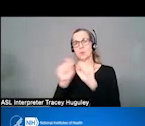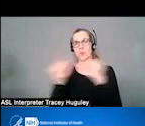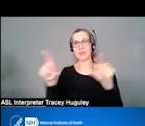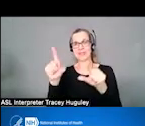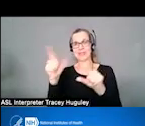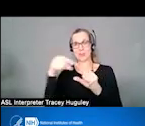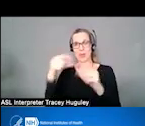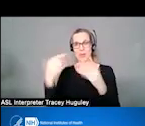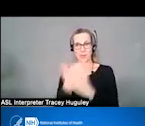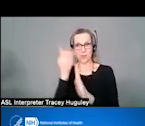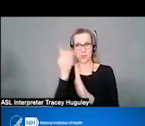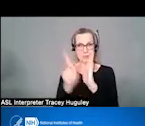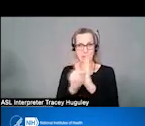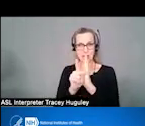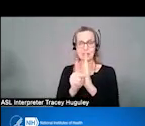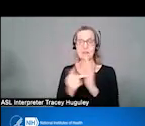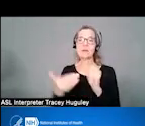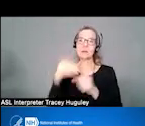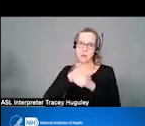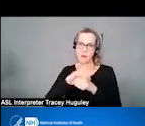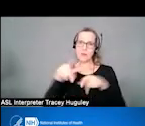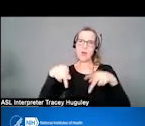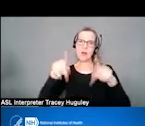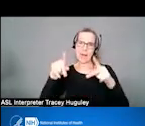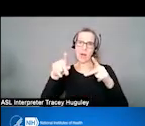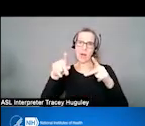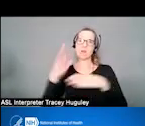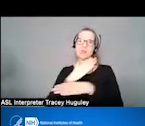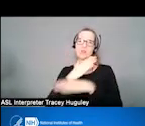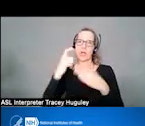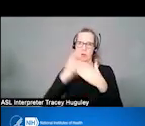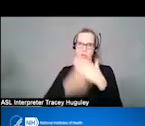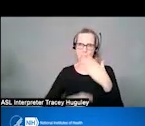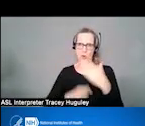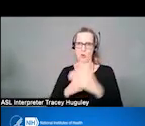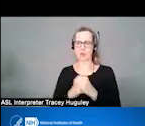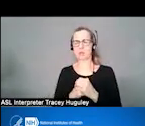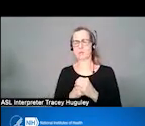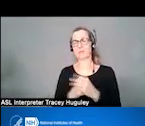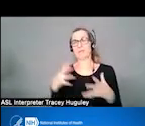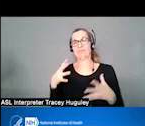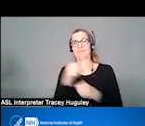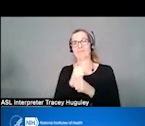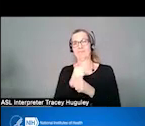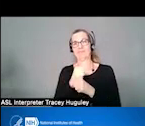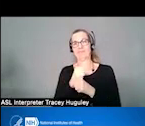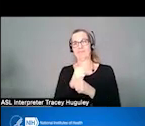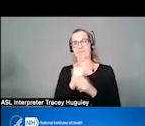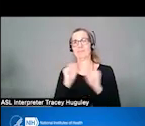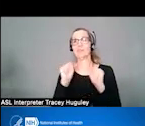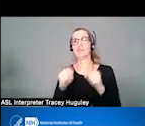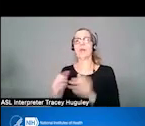covered allowable data management and sharing costs. And as a brief summary, you may request direct data management